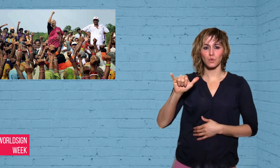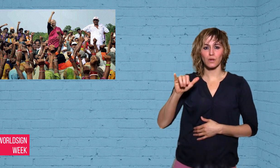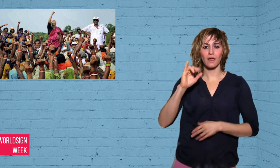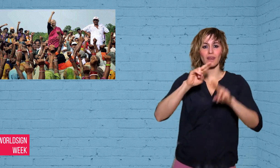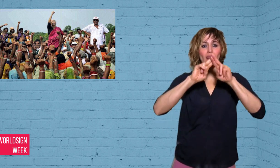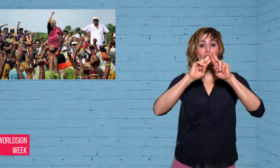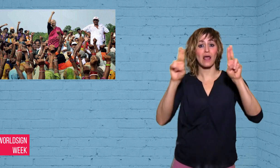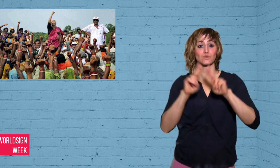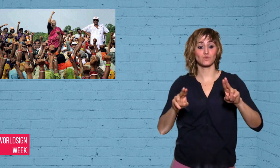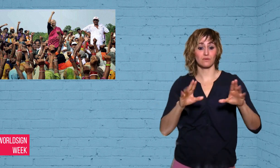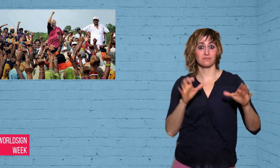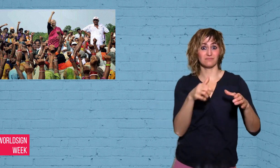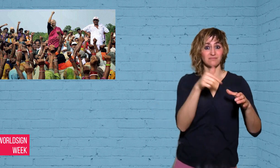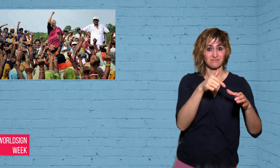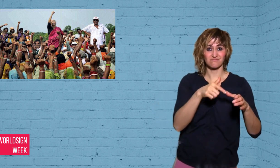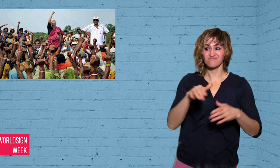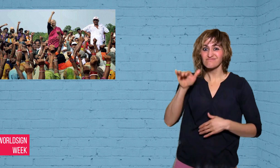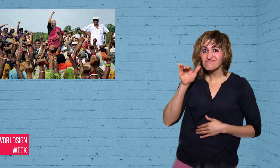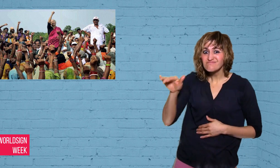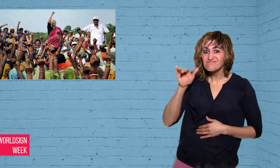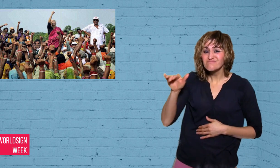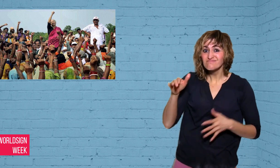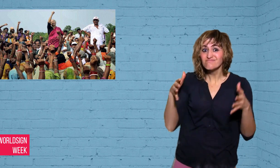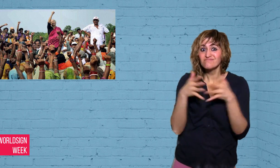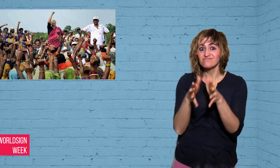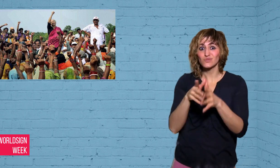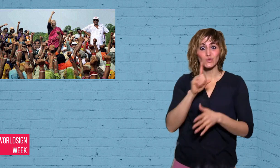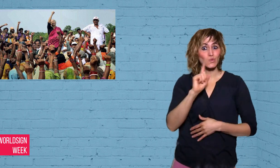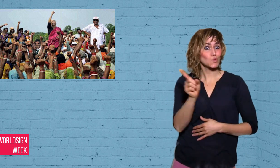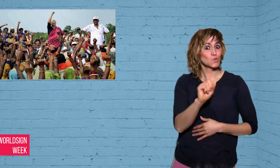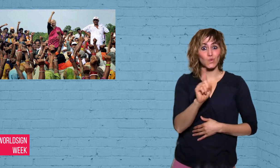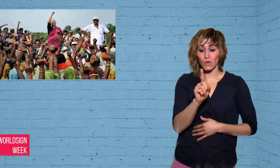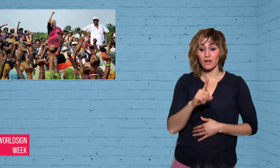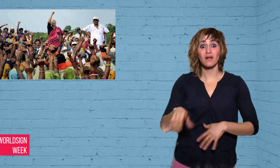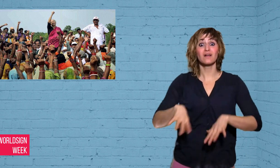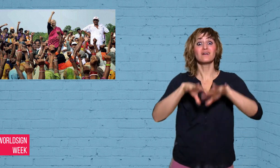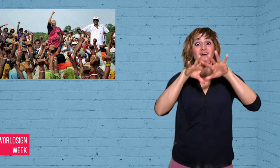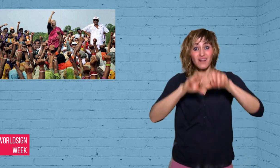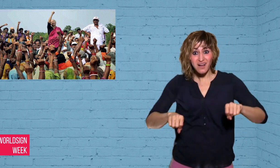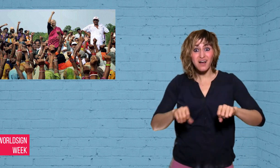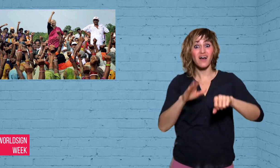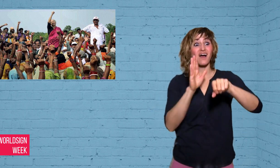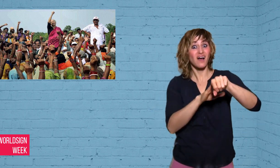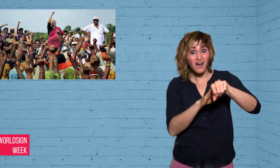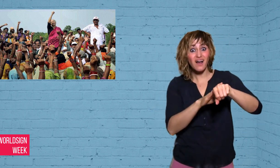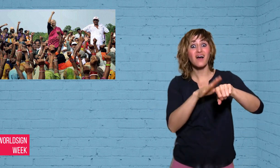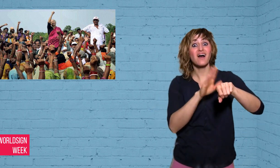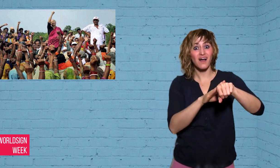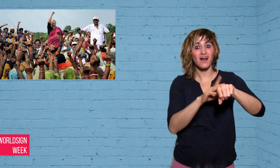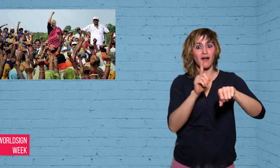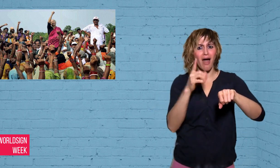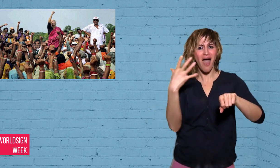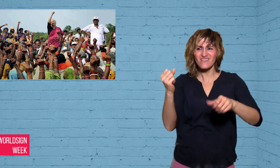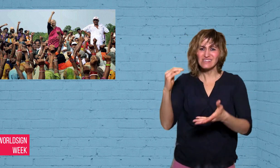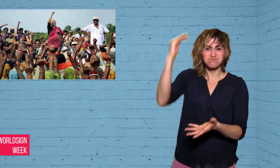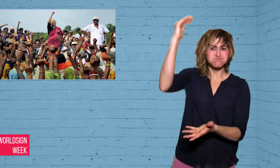rapes are vastly under-reported.